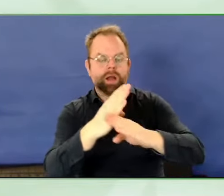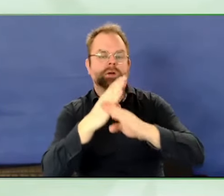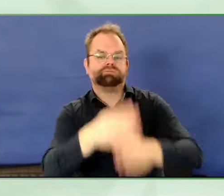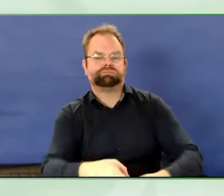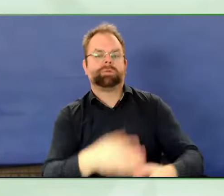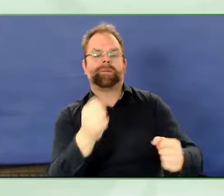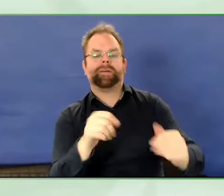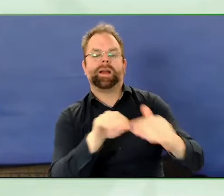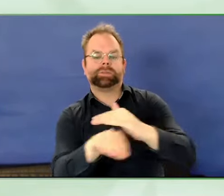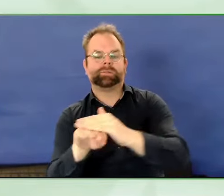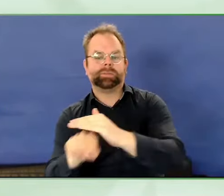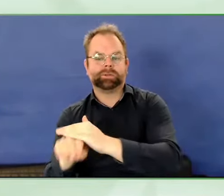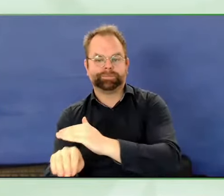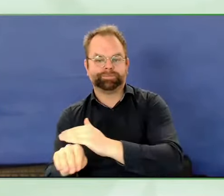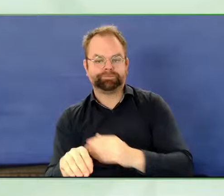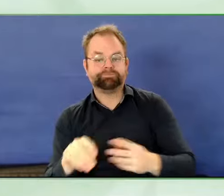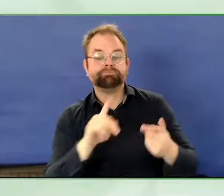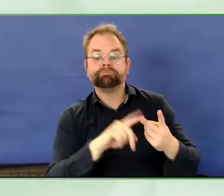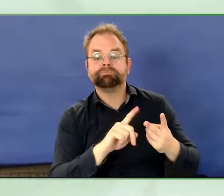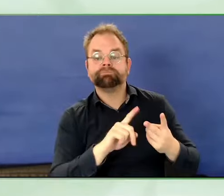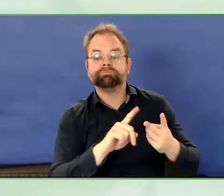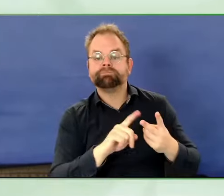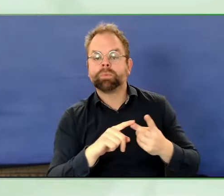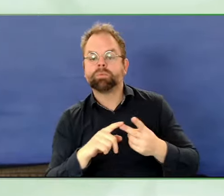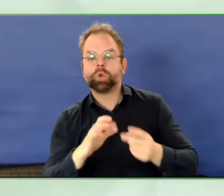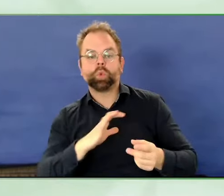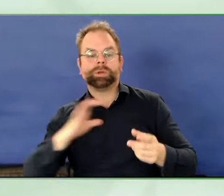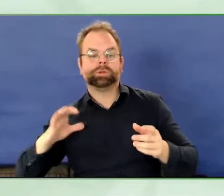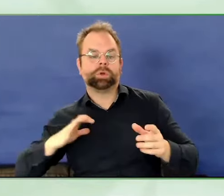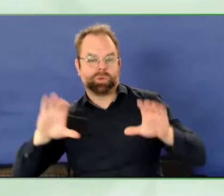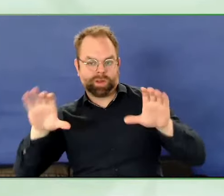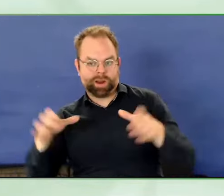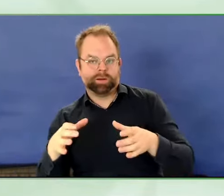Are we meeting our objectives? Are we getting to the point we need to to get a barrier free Canada?